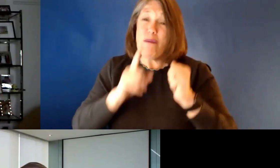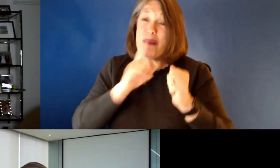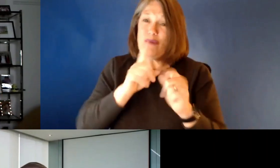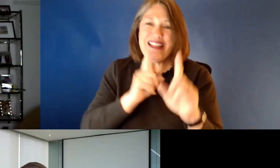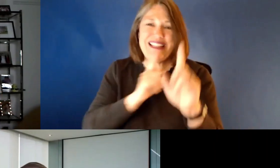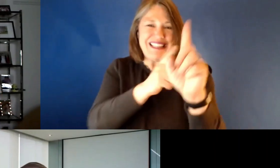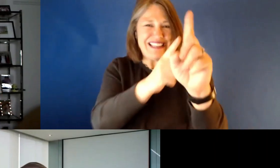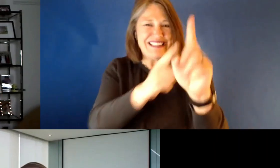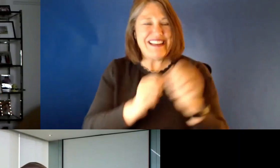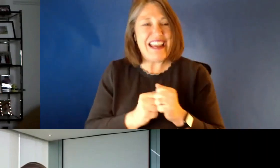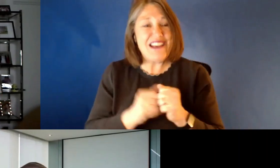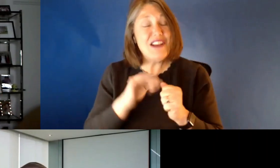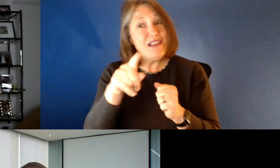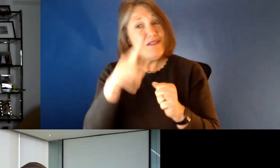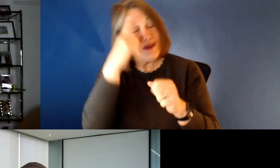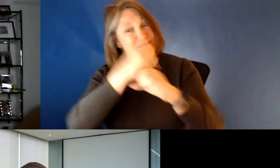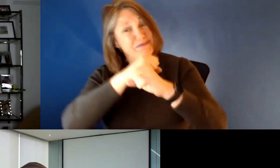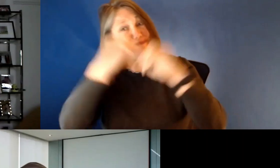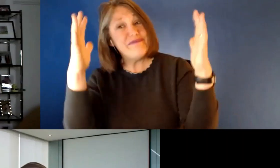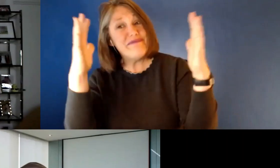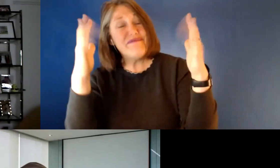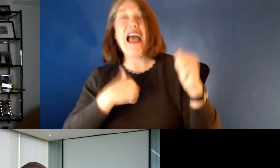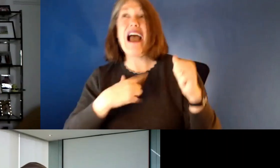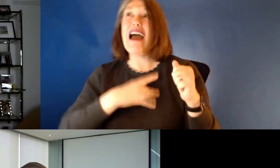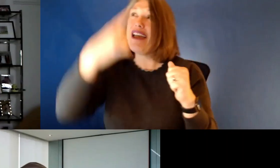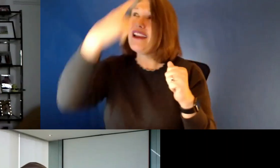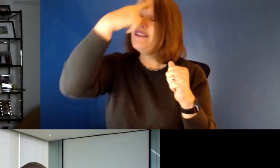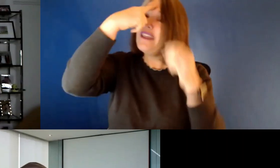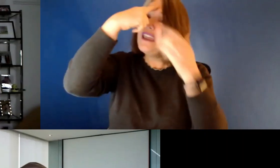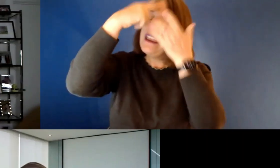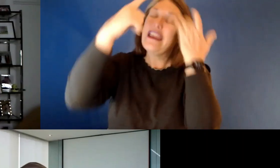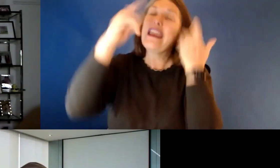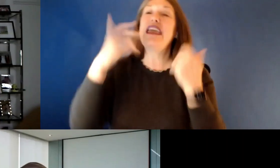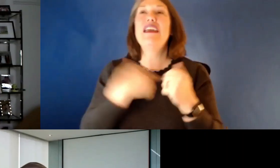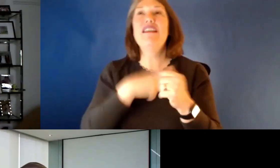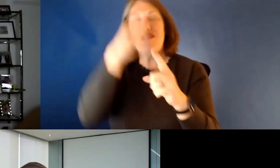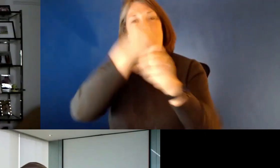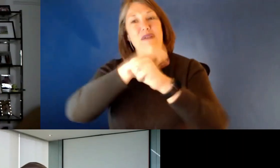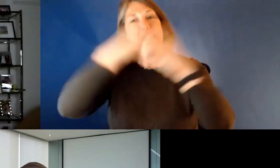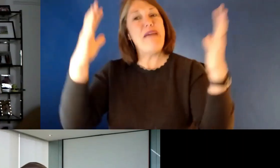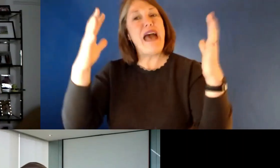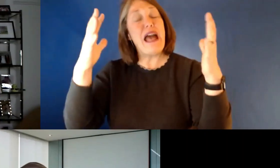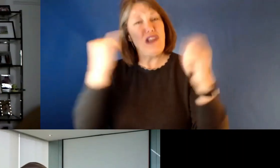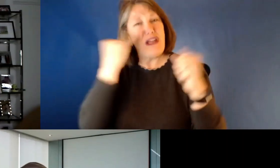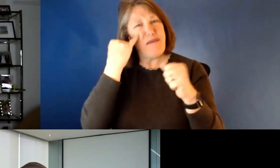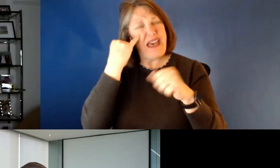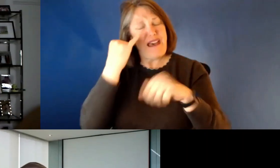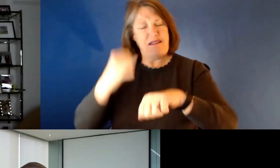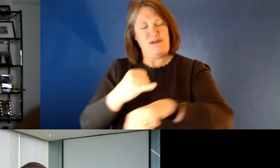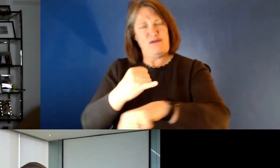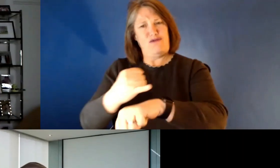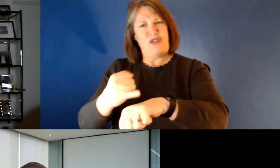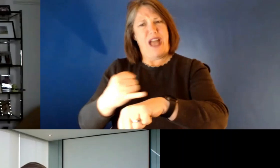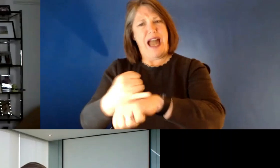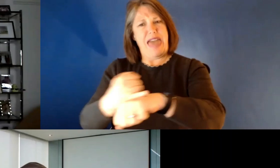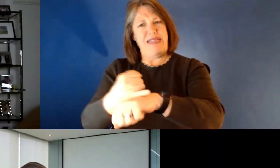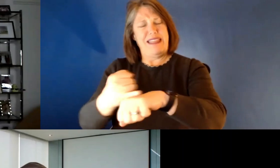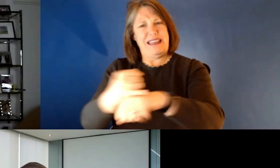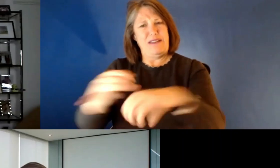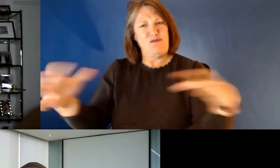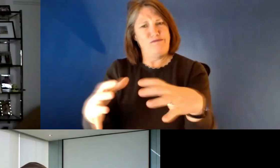06:10:36 I would like to think if we imagine being on an island together, for those of